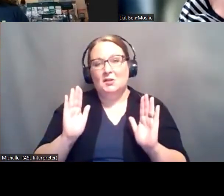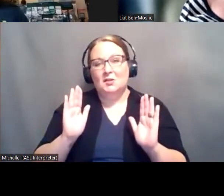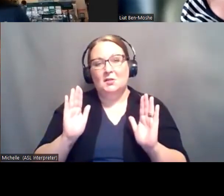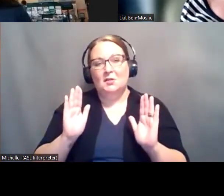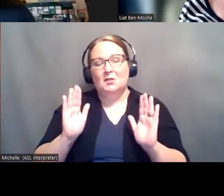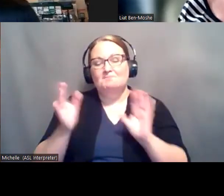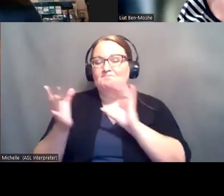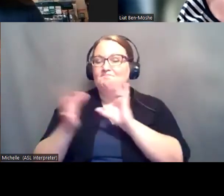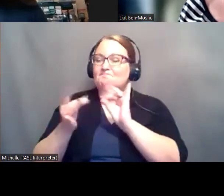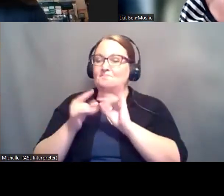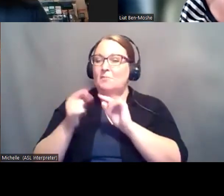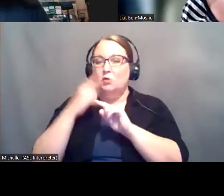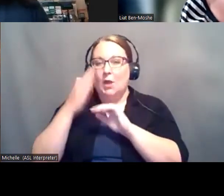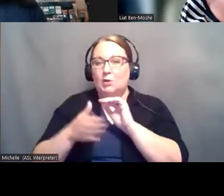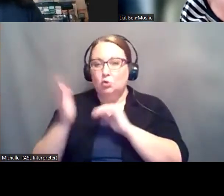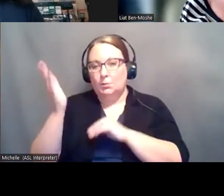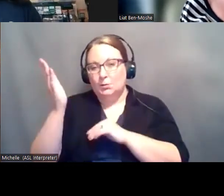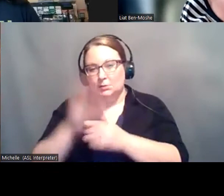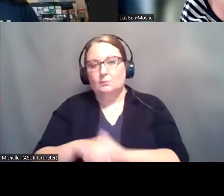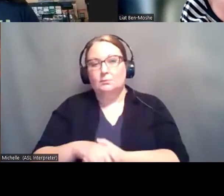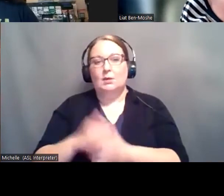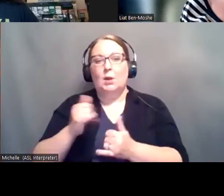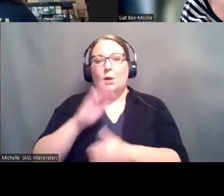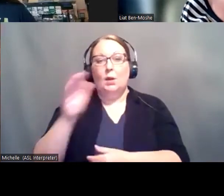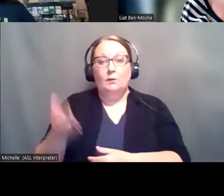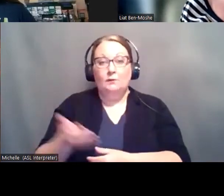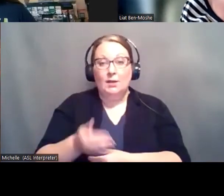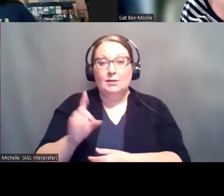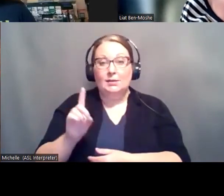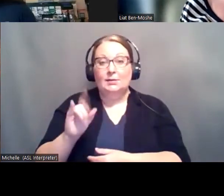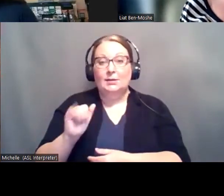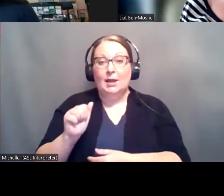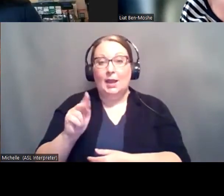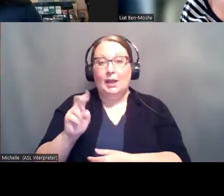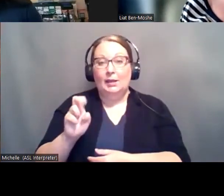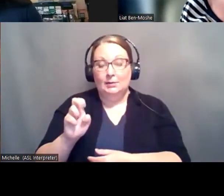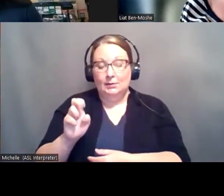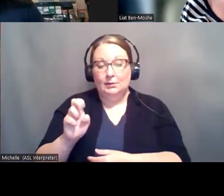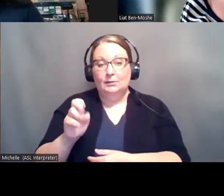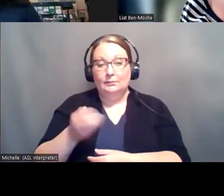And so I just wanna invite Diane who's also here with us to chime in.